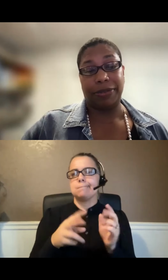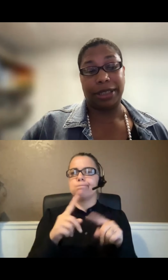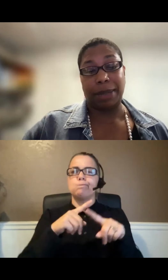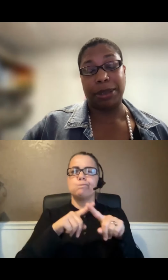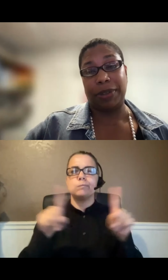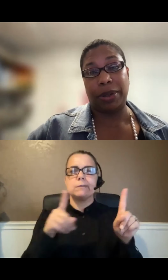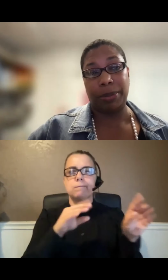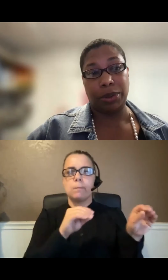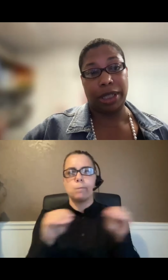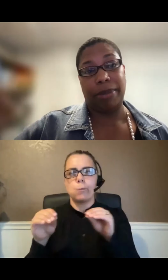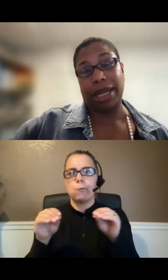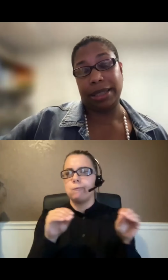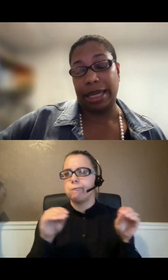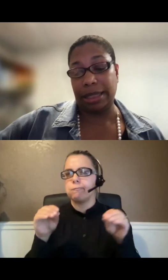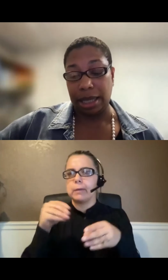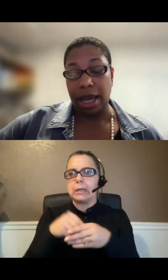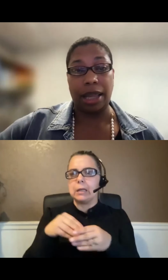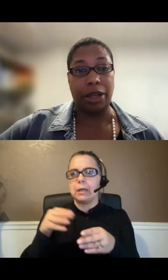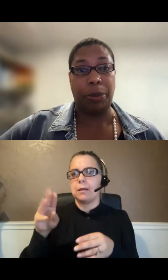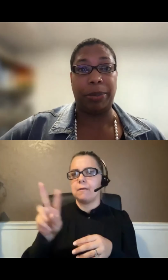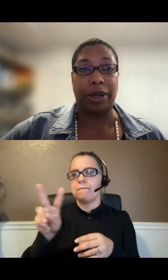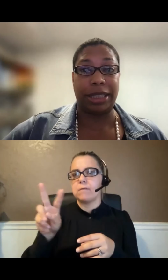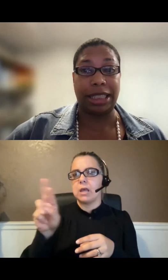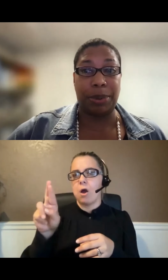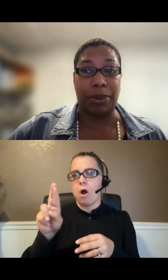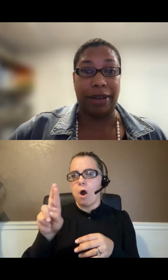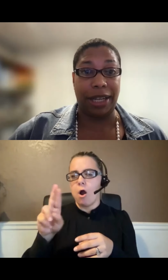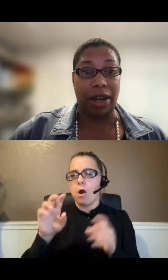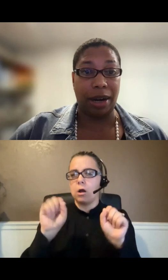different types of locomotion makes things a little bit more accessible in VR.